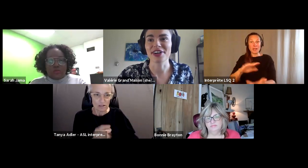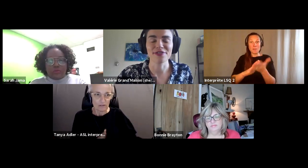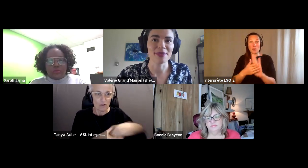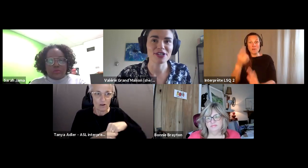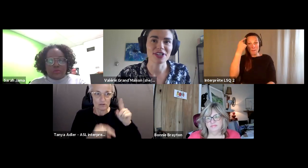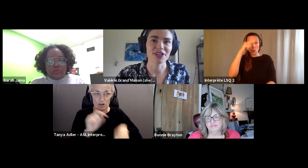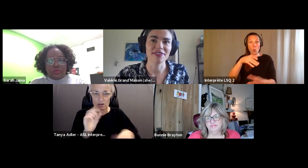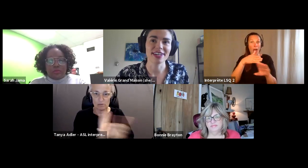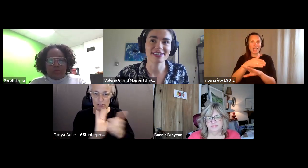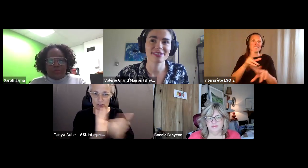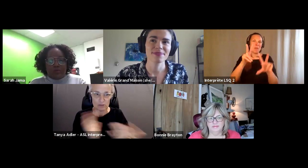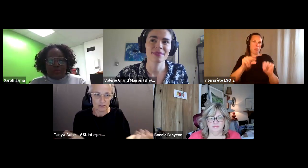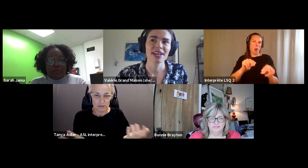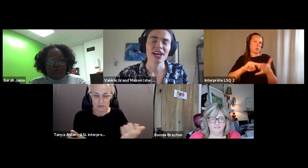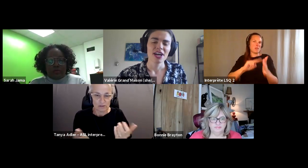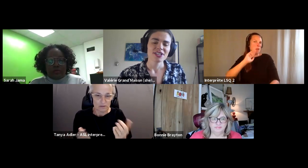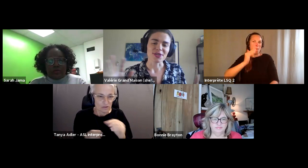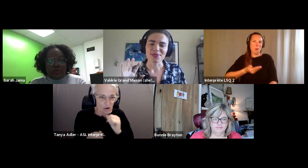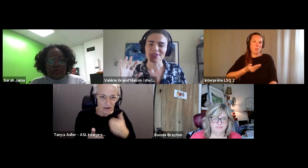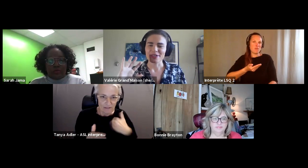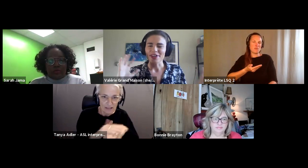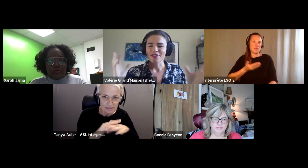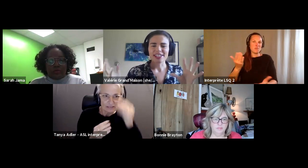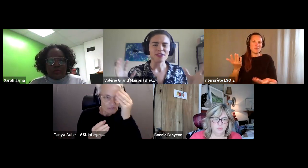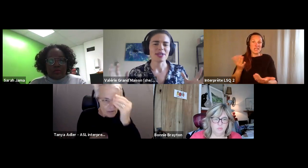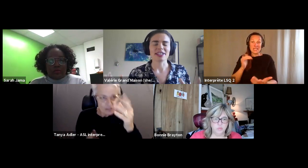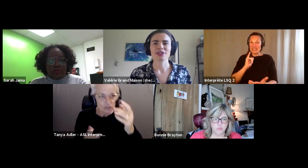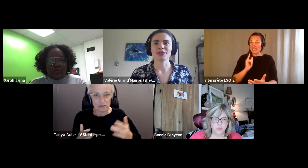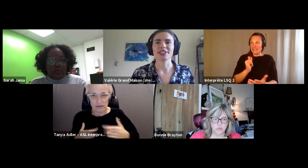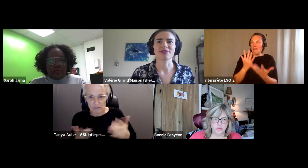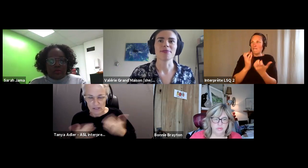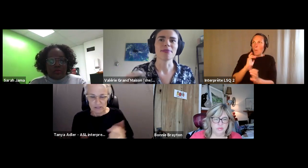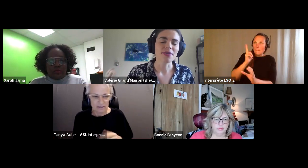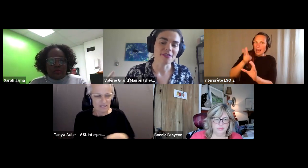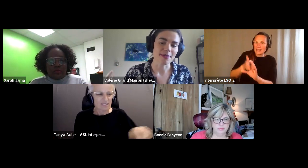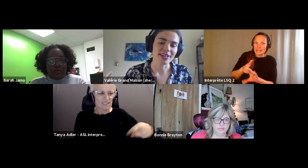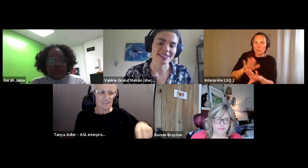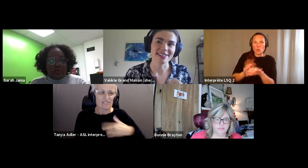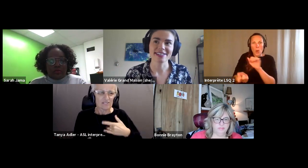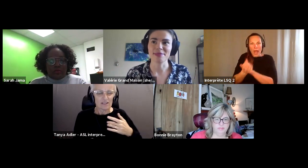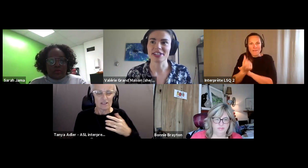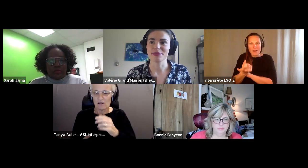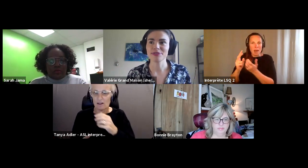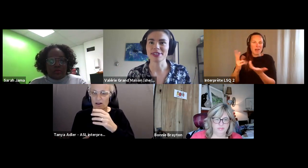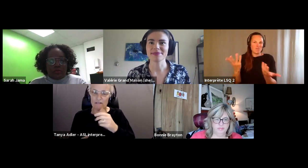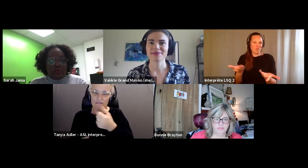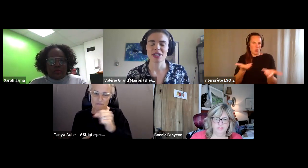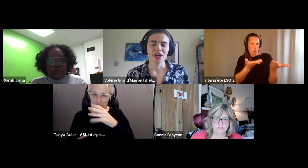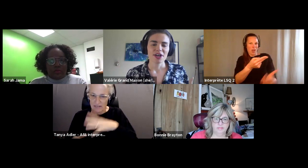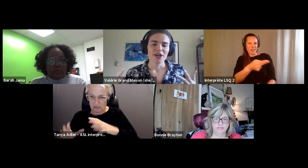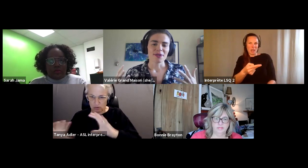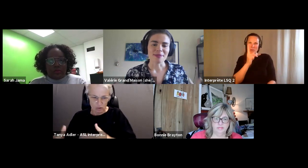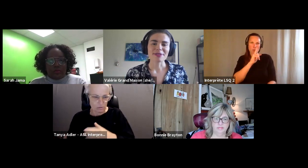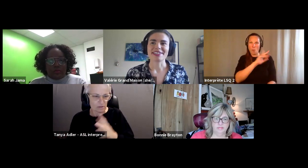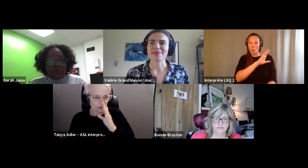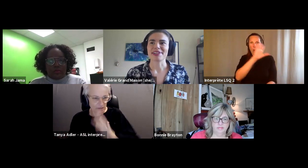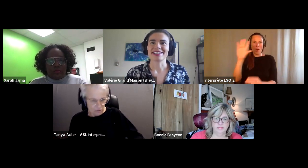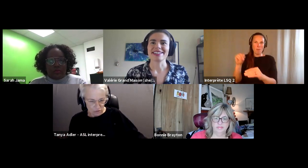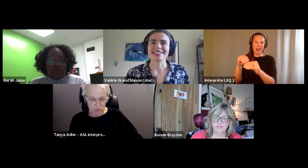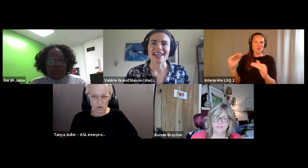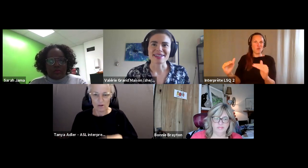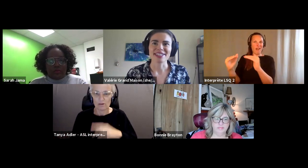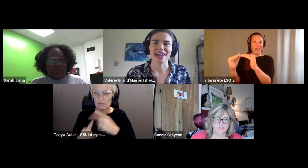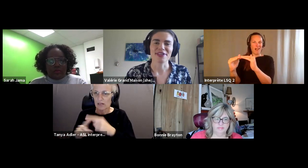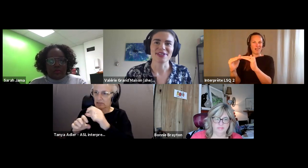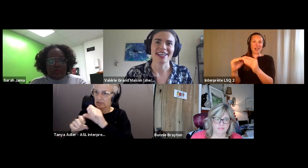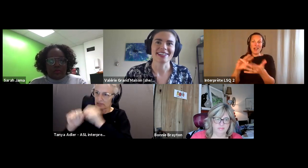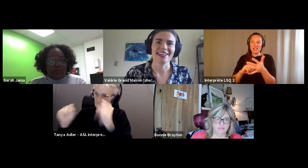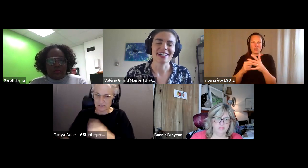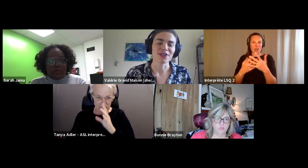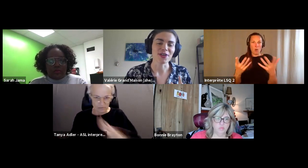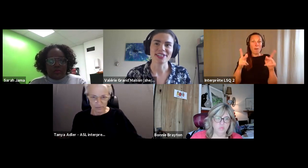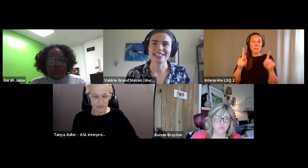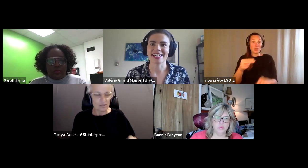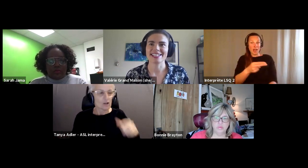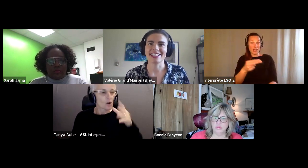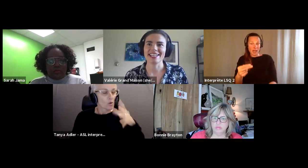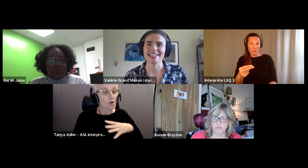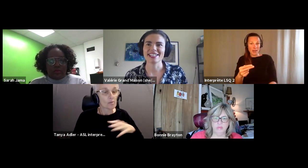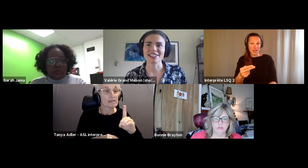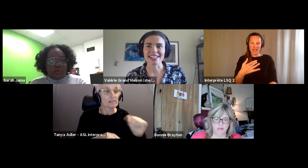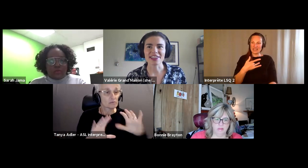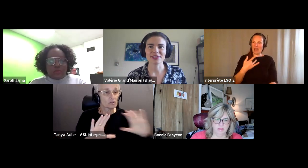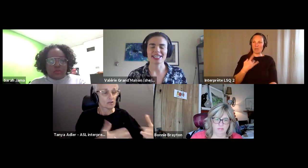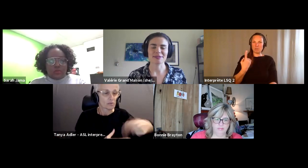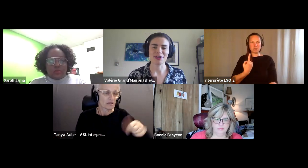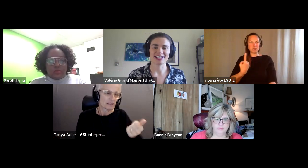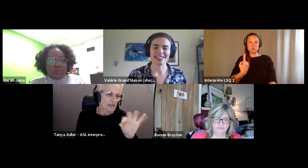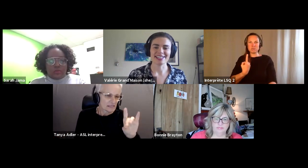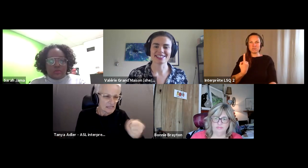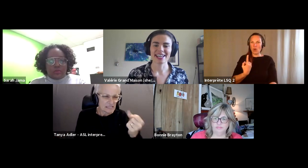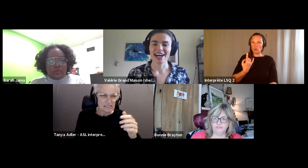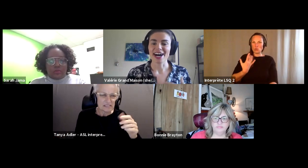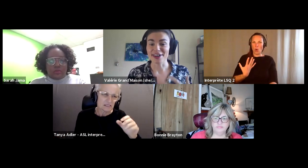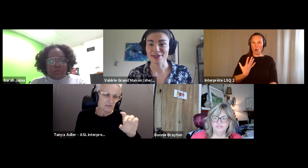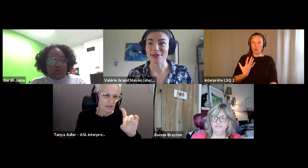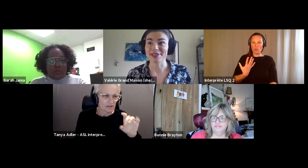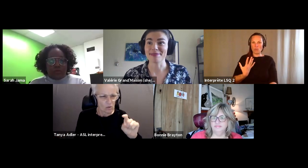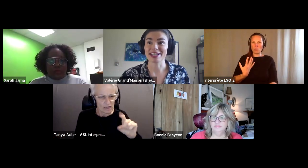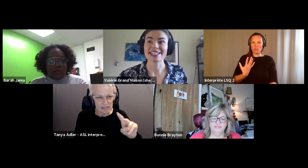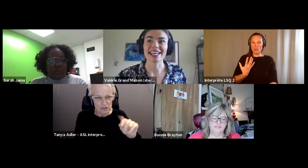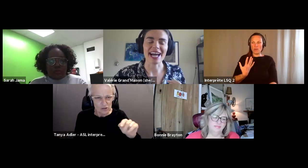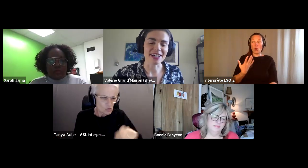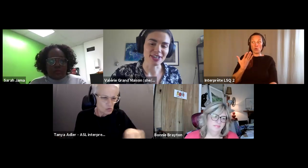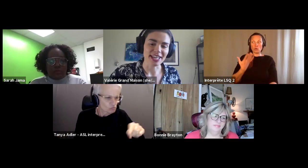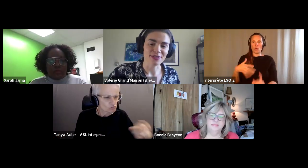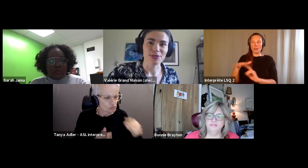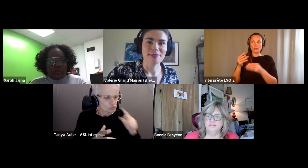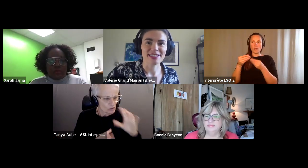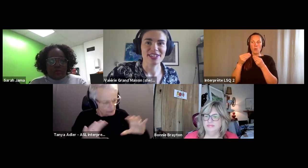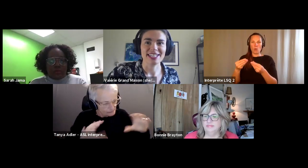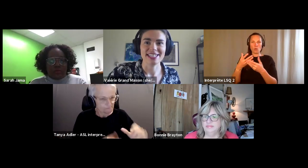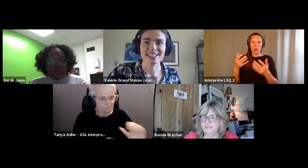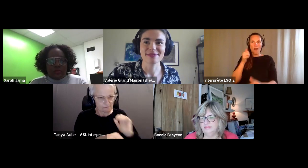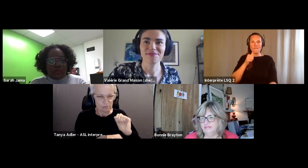Valérie Grand’Maison (she/elle): With our information in our events, so what a feeling of being excluded from both the feminist and disability movement women with disabilities came together in Canada in the early 1987 30 experiences of women with disabilities and advocate for their specific needs.